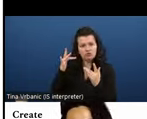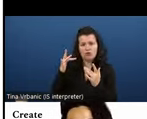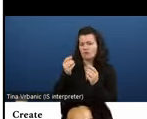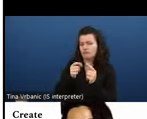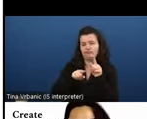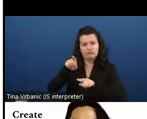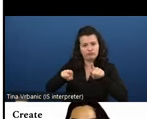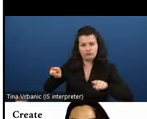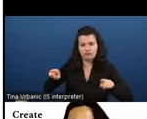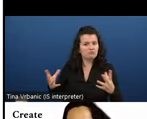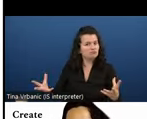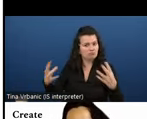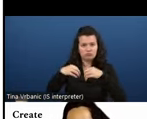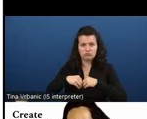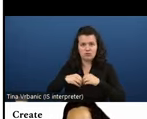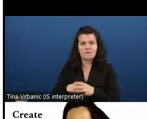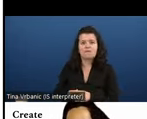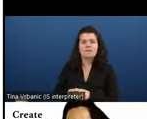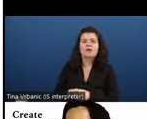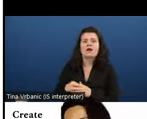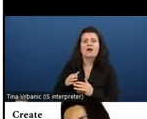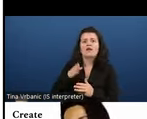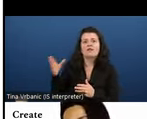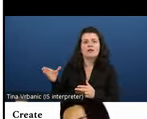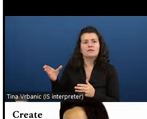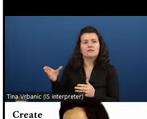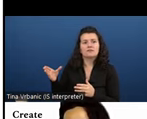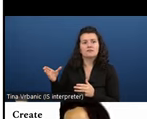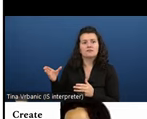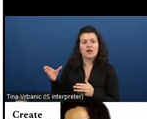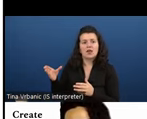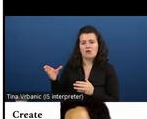share engaging and learn from everybody else as well. And then we've got agent generations